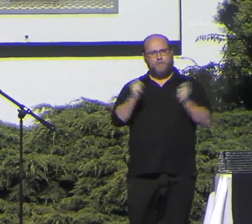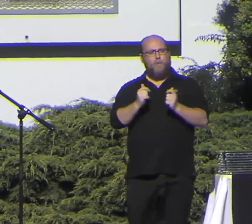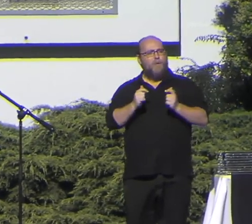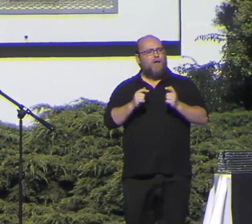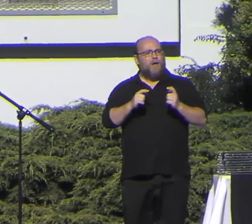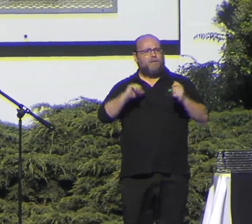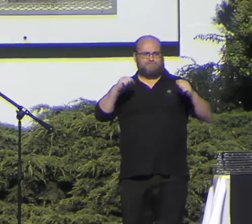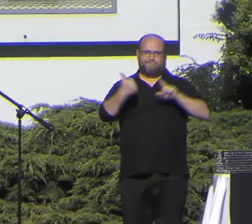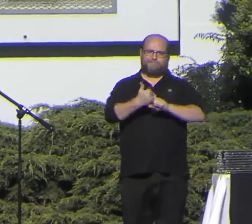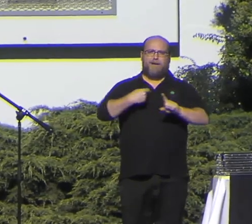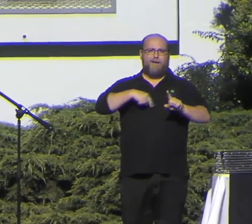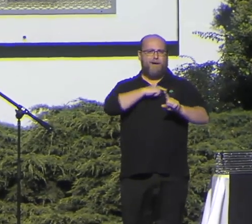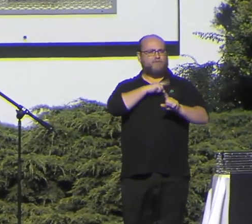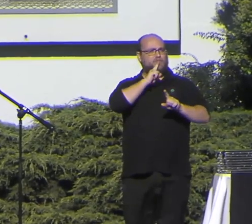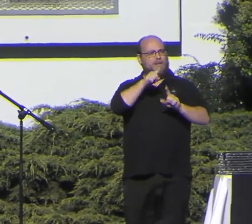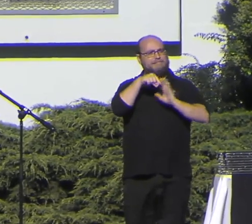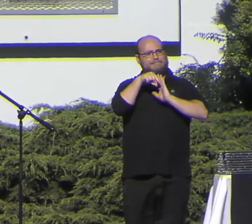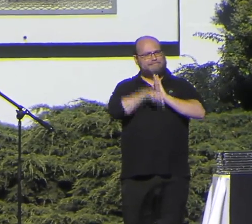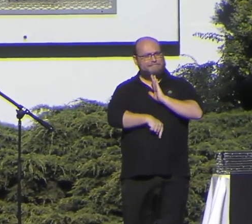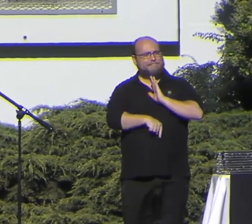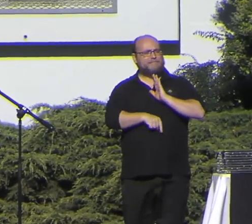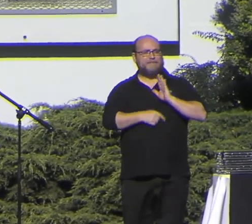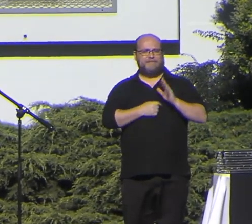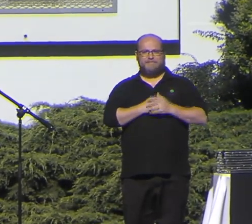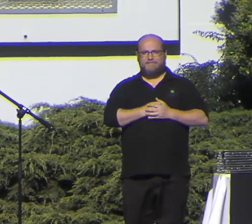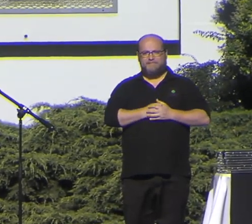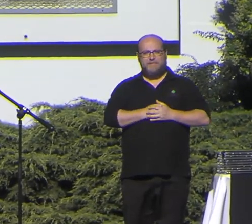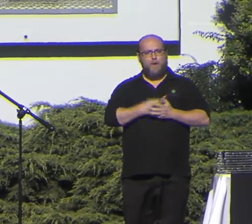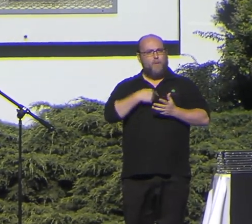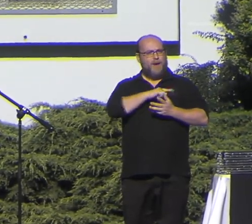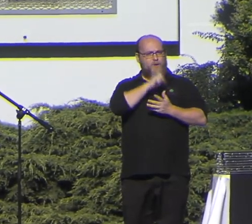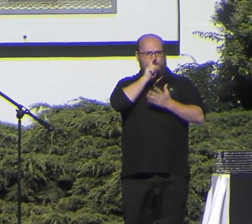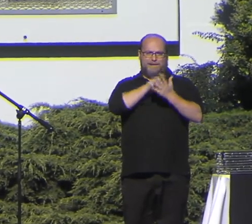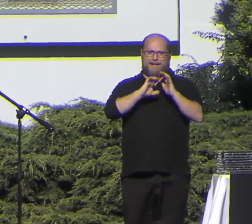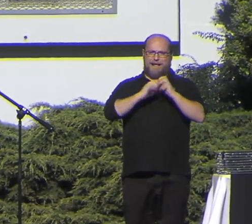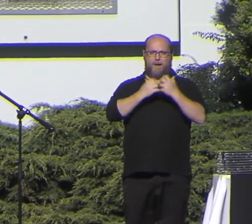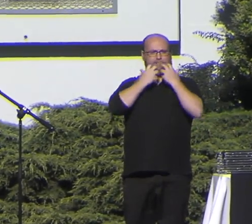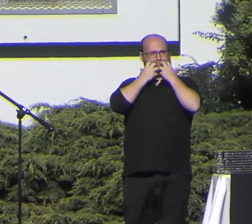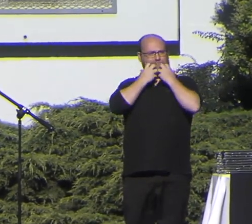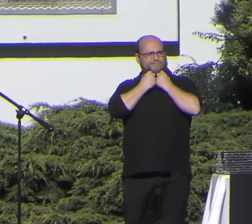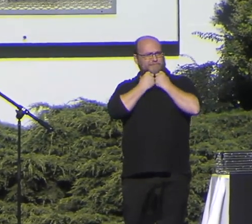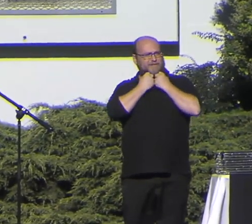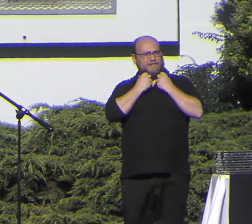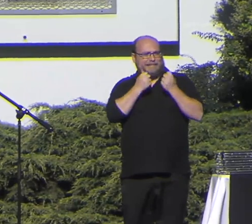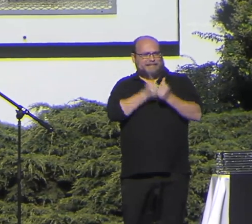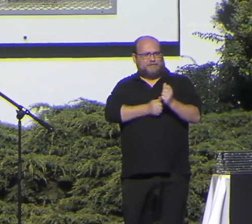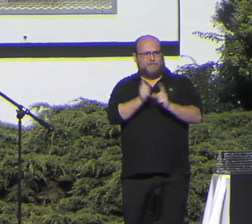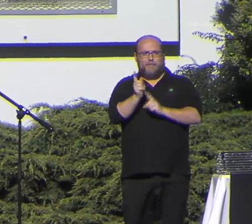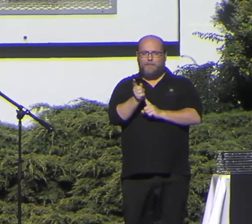Most profound of all recognizing just how precious every moment is. We've been given a new way to look at life.